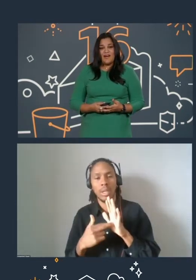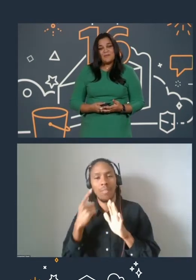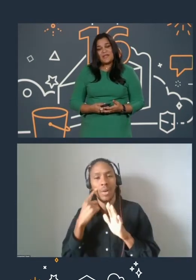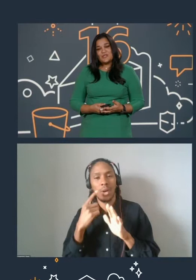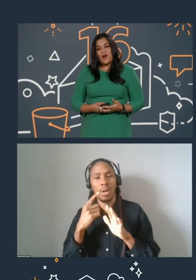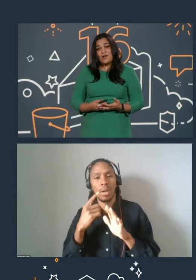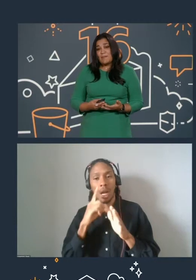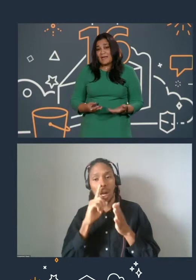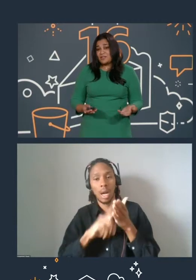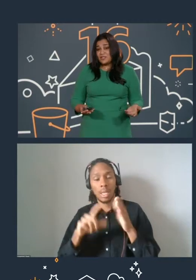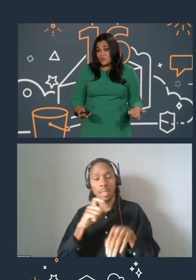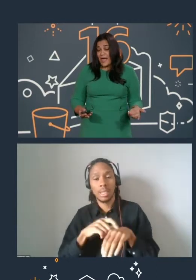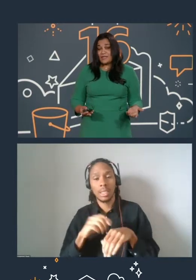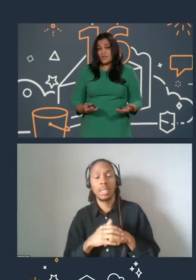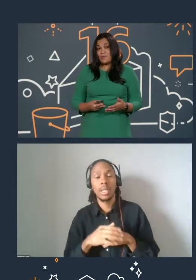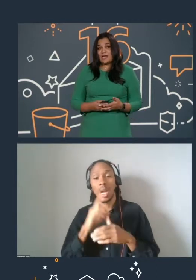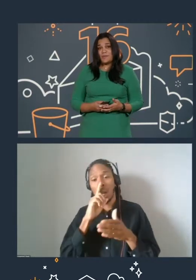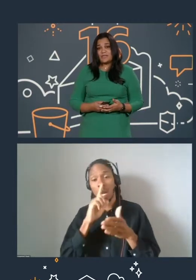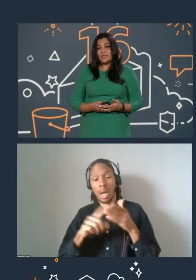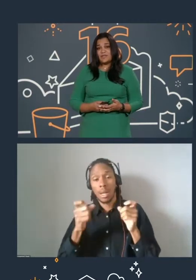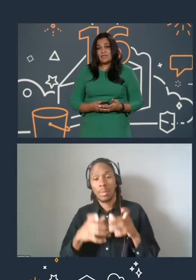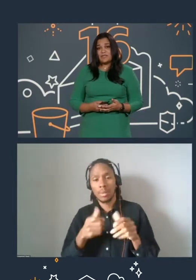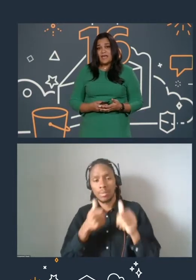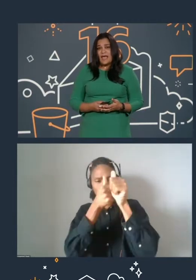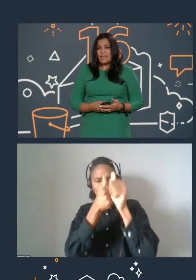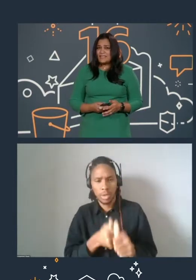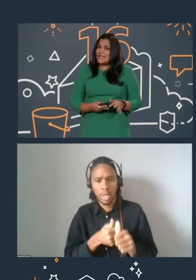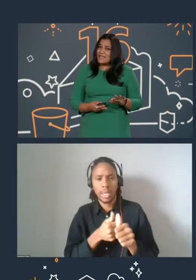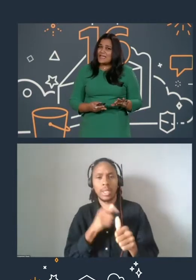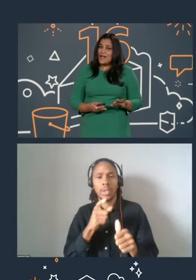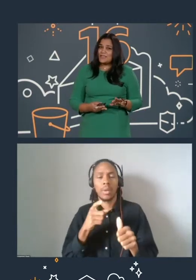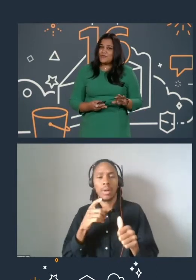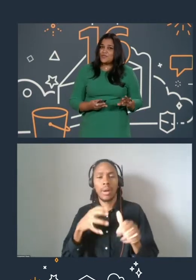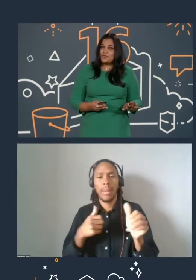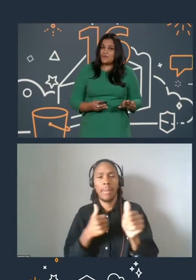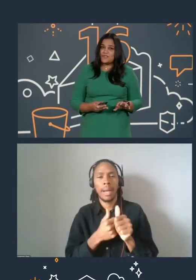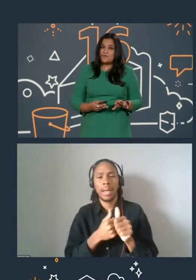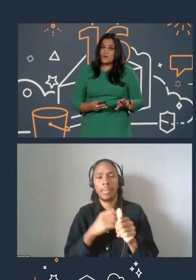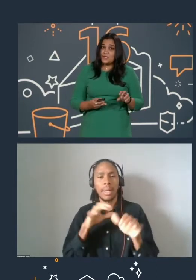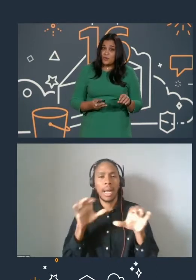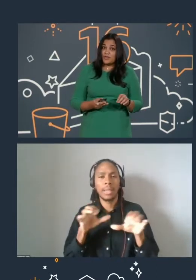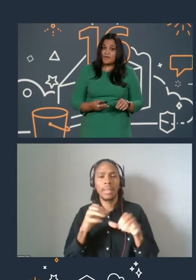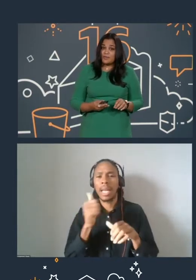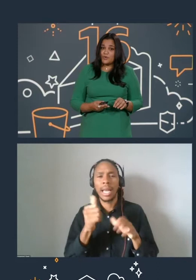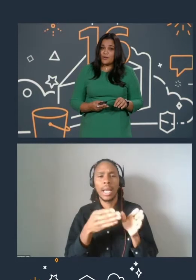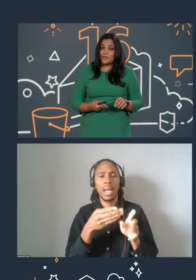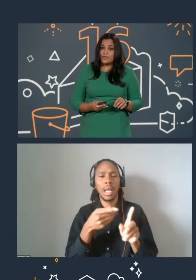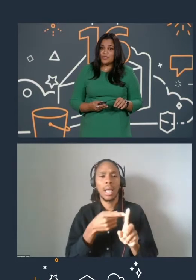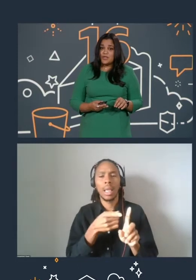Audit Manager automatically tracks your backup activities and detects any kinds of drifts from your defined parameters,